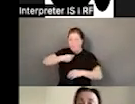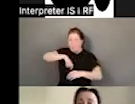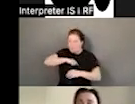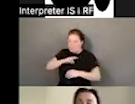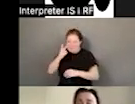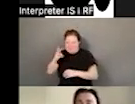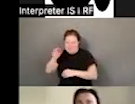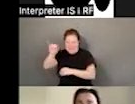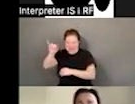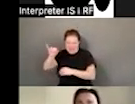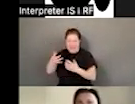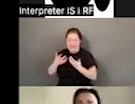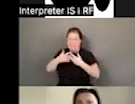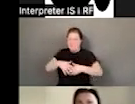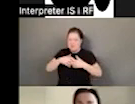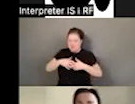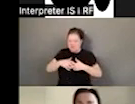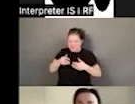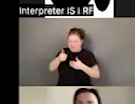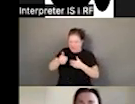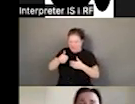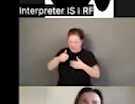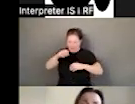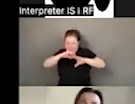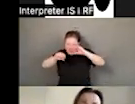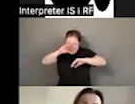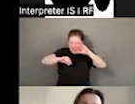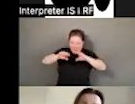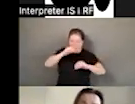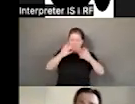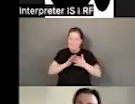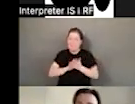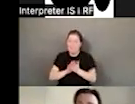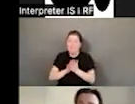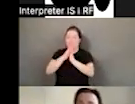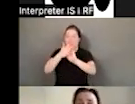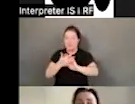learning piece create easy to read or plain language rather.